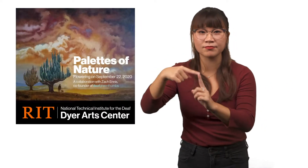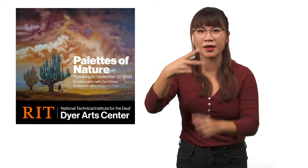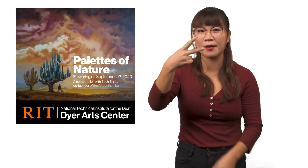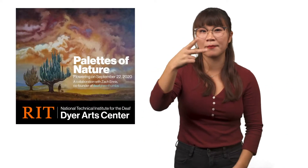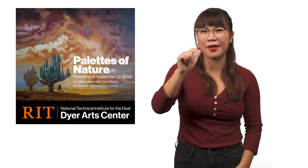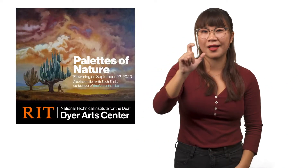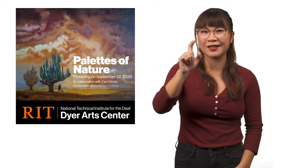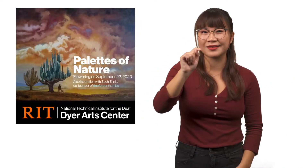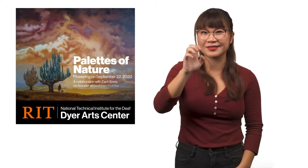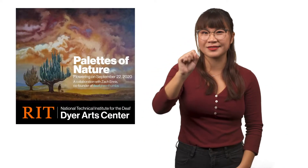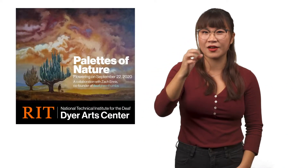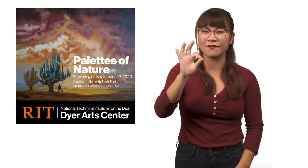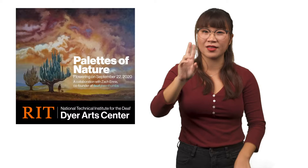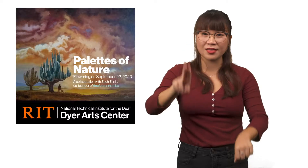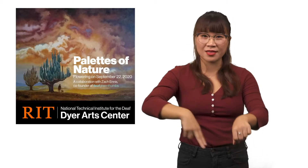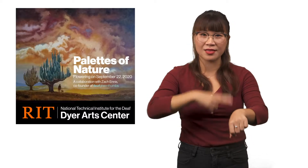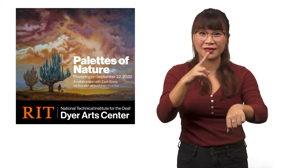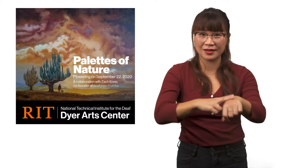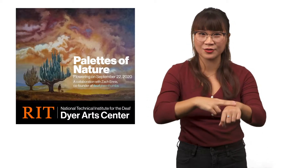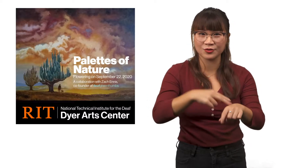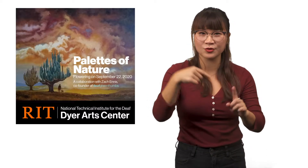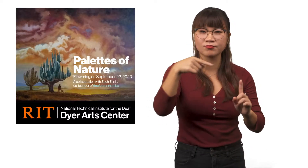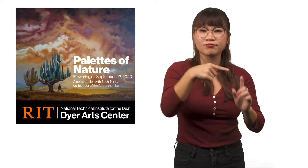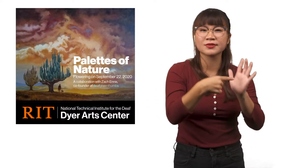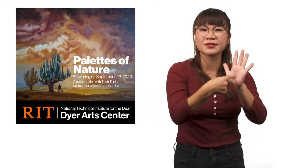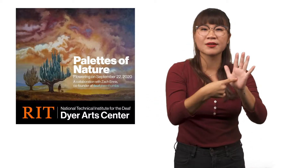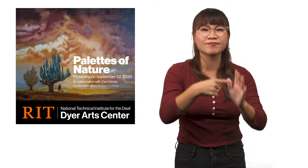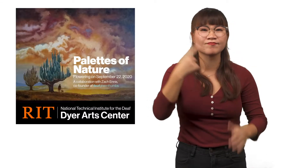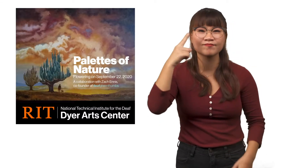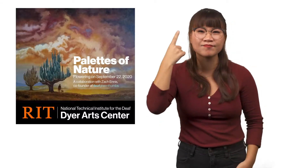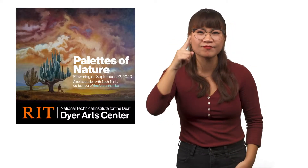The second exhibit is Palettes of Nature.